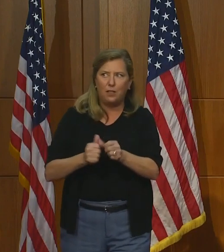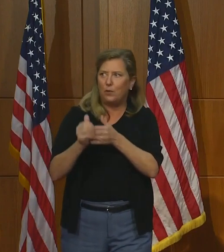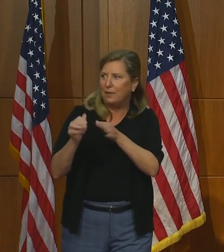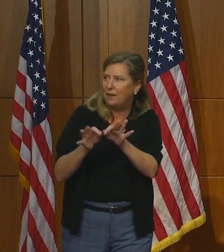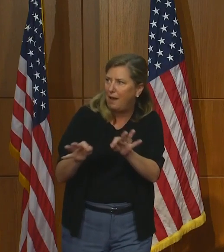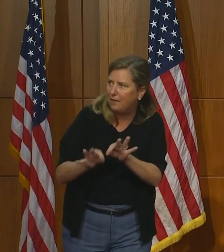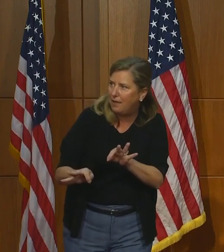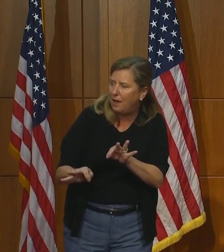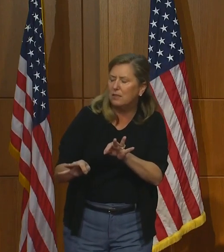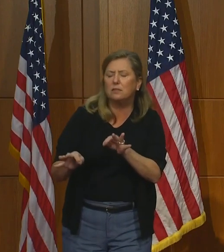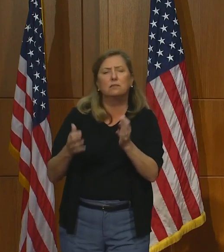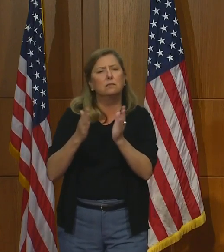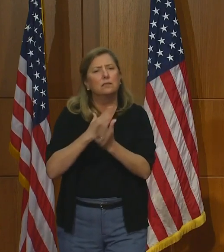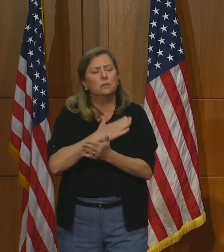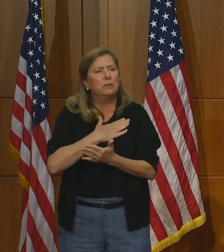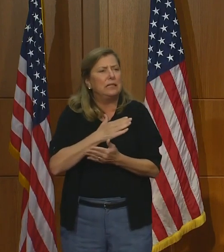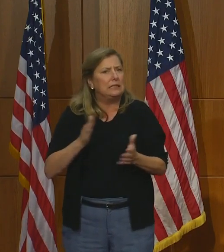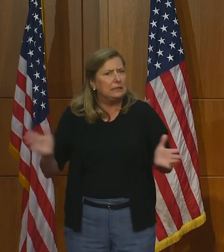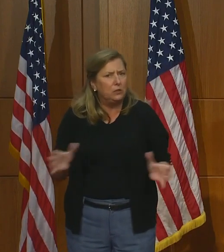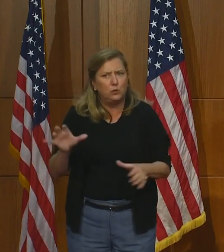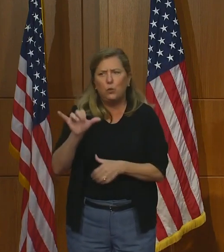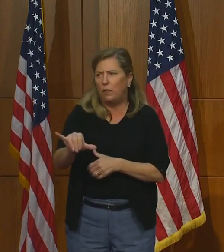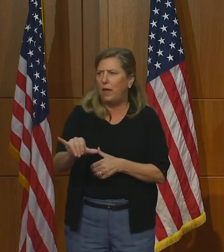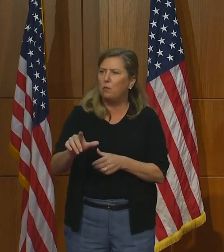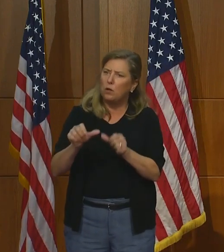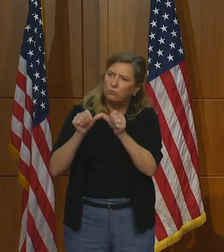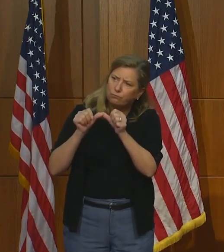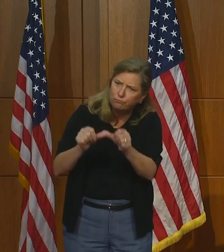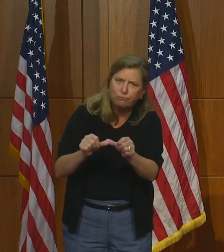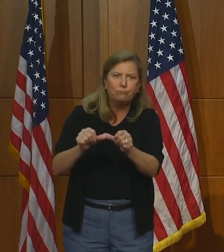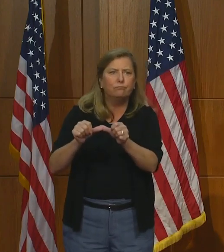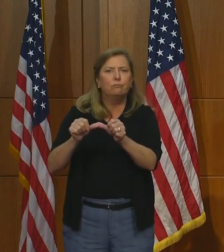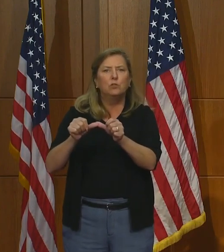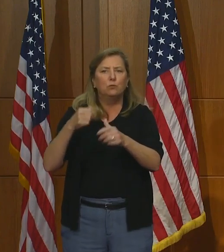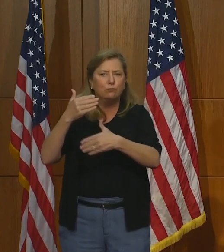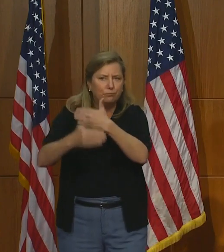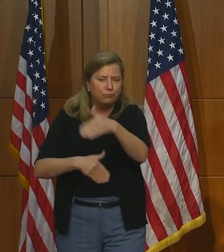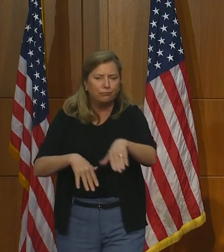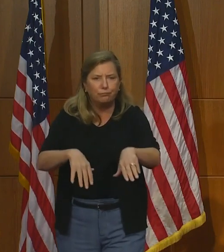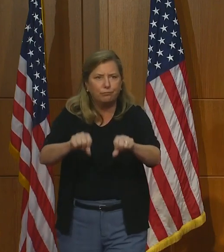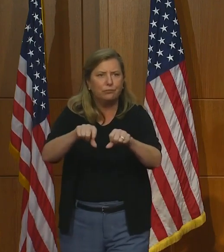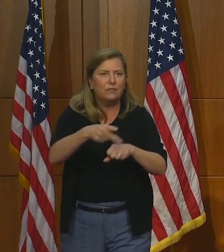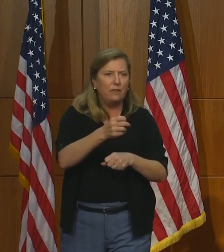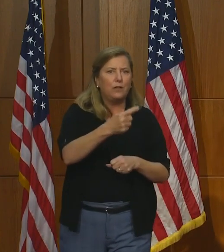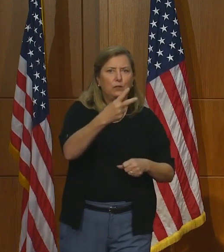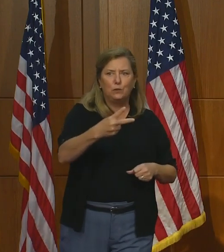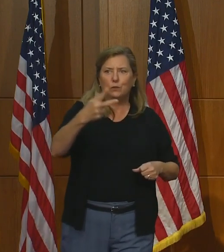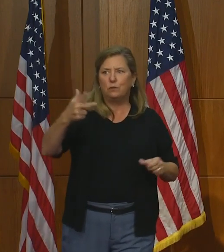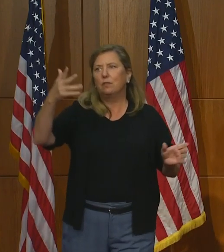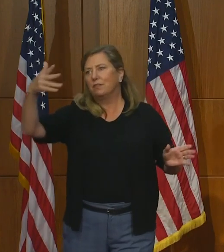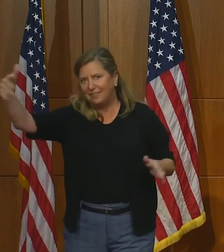BEEN VIGILANCE. WE HAVE TO FOLLOW THE GUIDELINES AND I ASK YOU ALL TO CONTINUE TO DO THAT